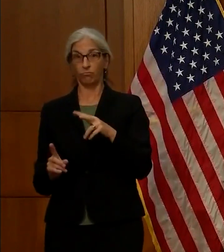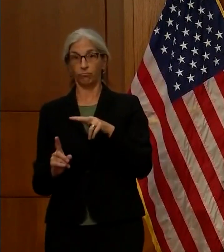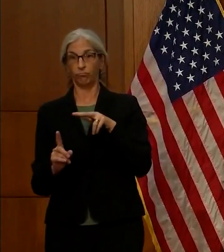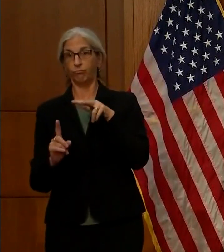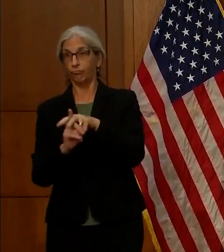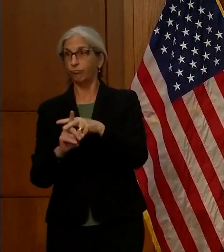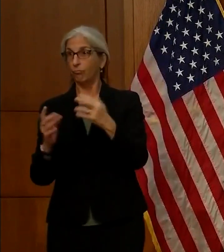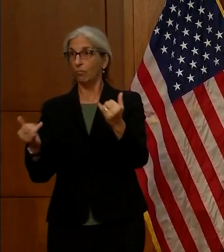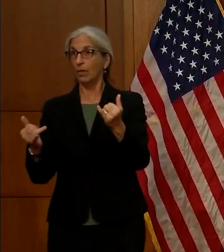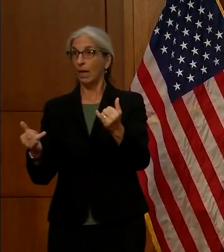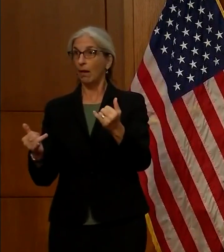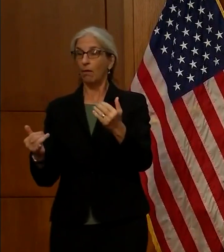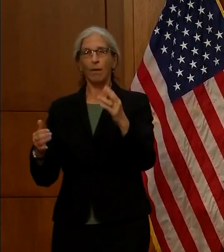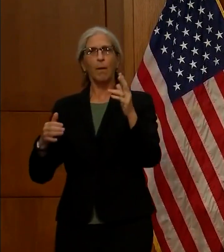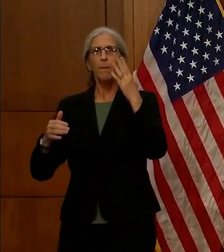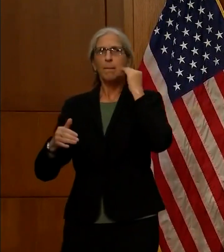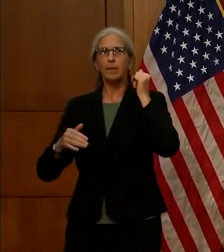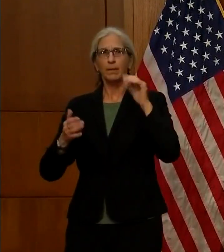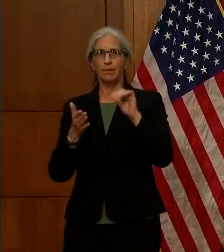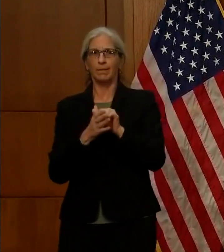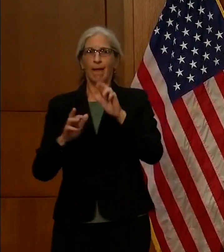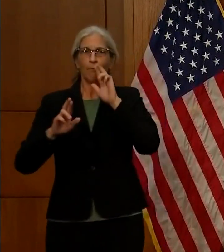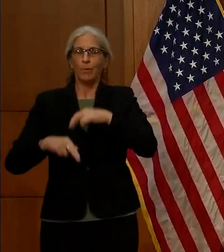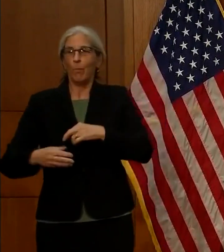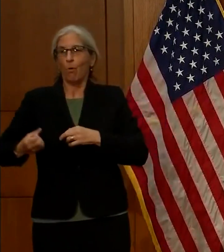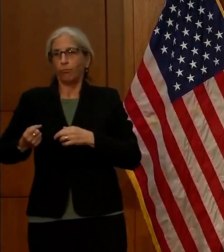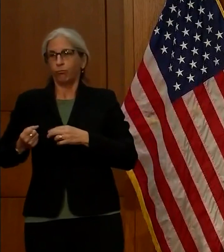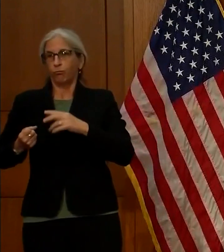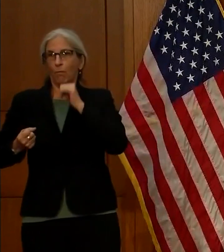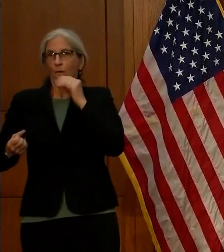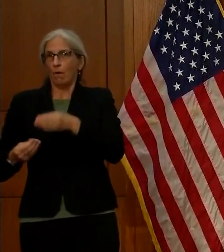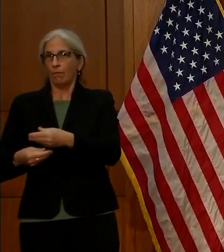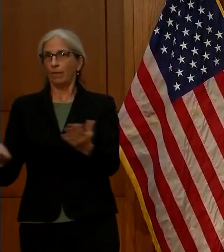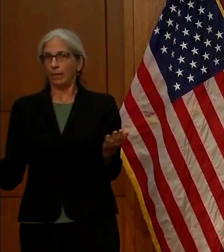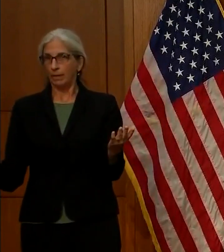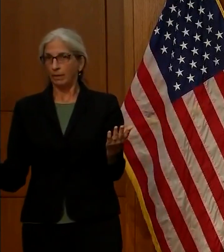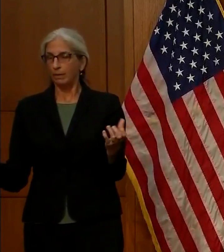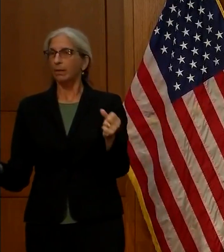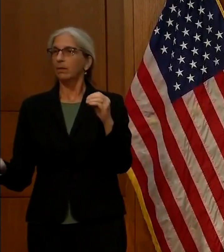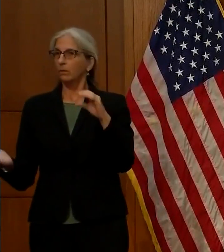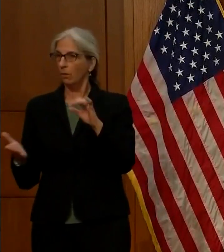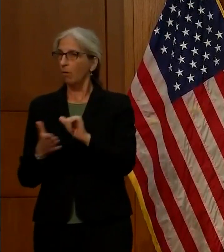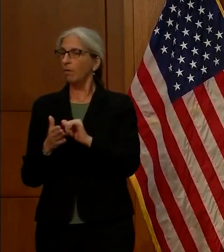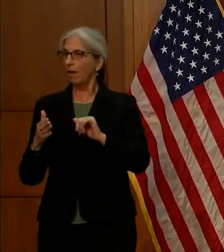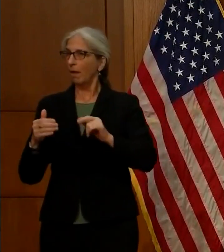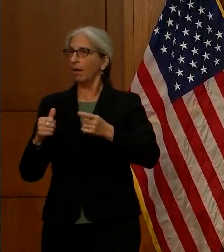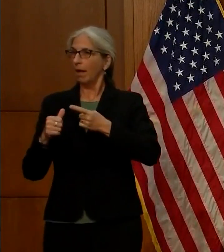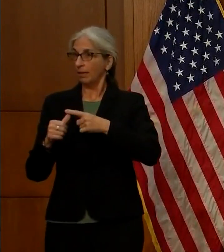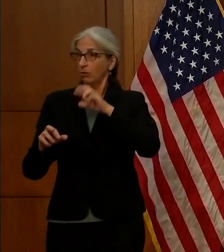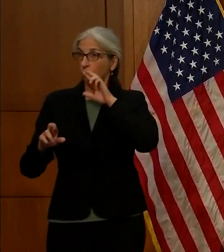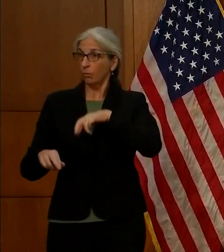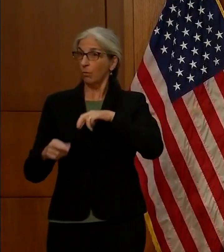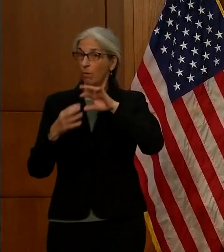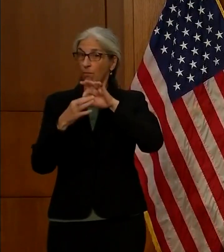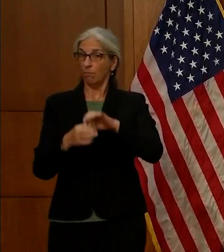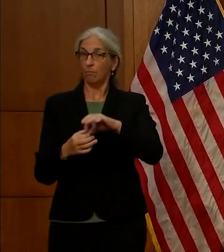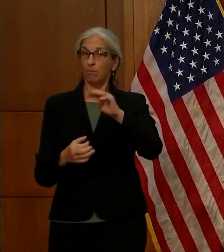WHAT SOME OF THE COMPLAINTS THAT HAVE BEEN LARGE NOW. AT THE LACK OF RELEASE. THE